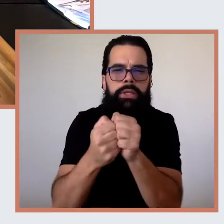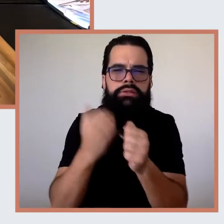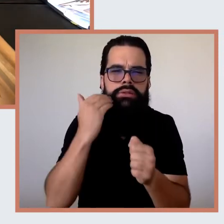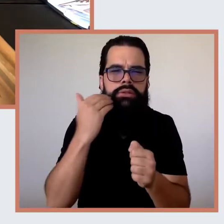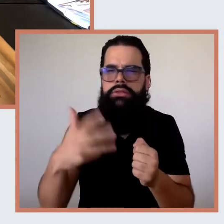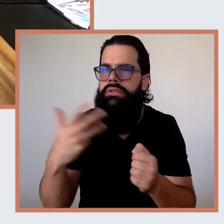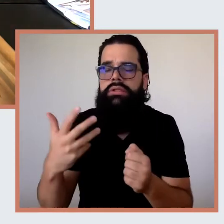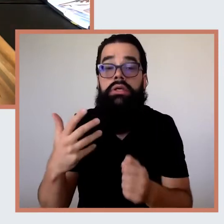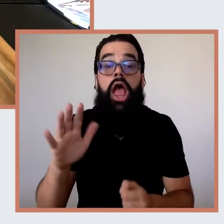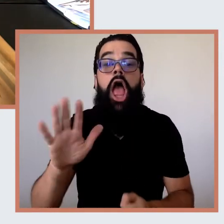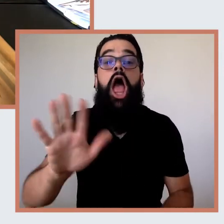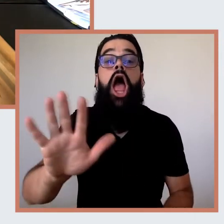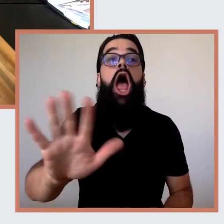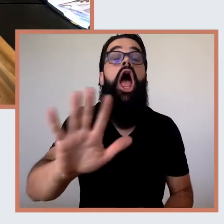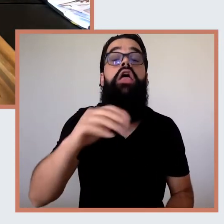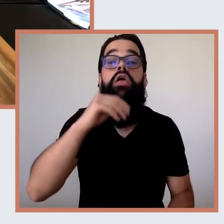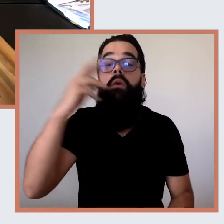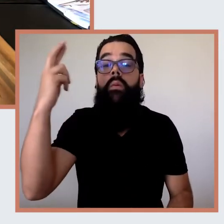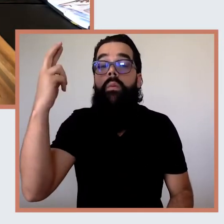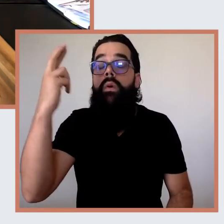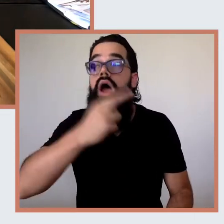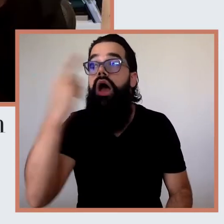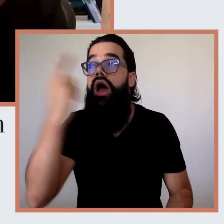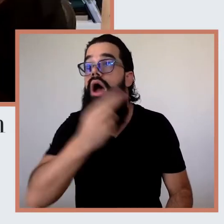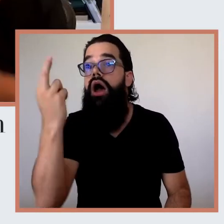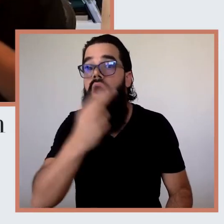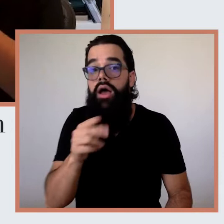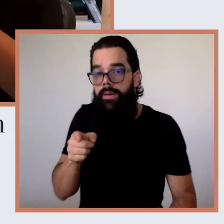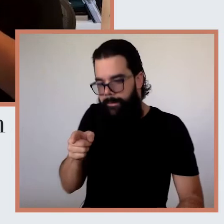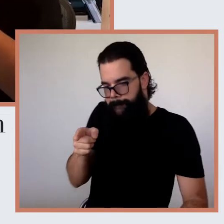and not until we looked up and we realized we had a whole,